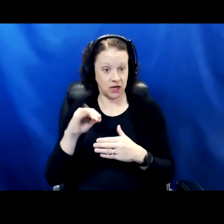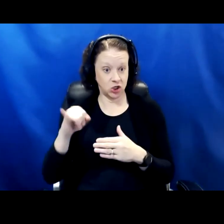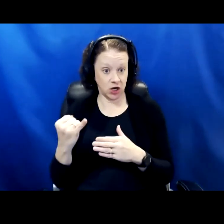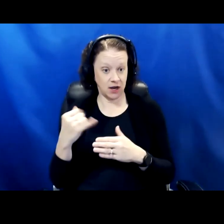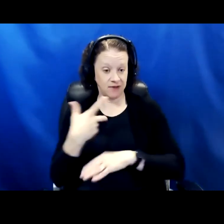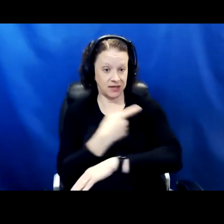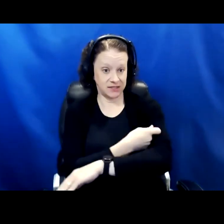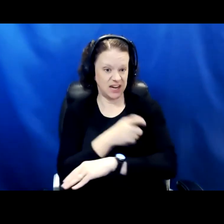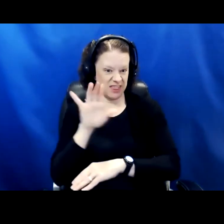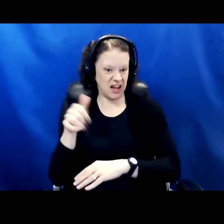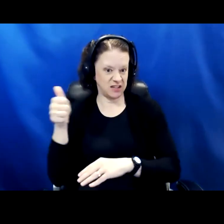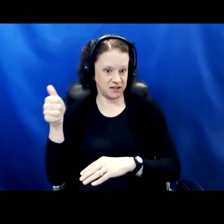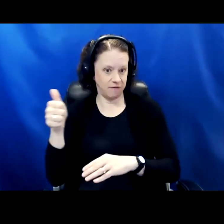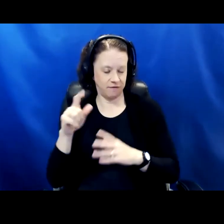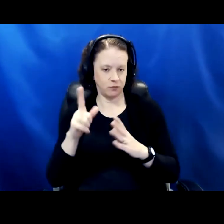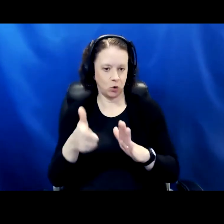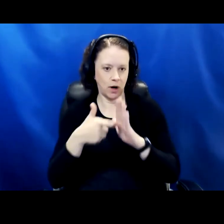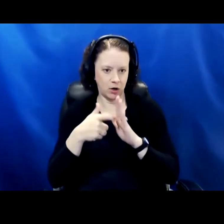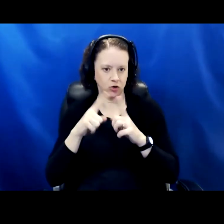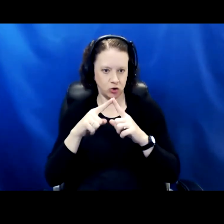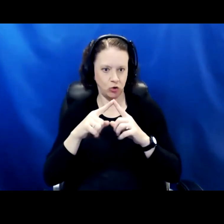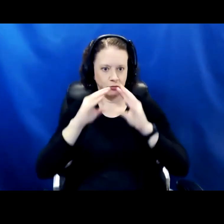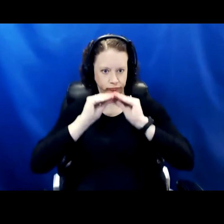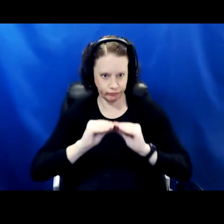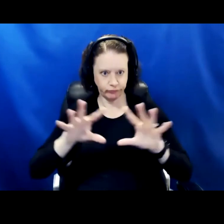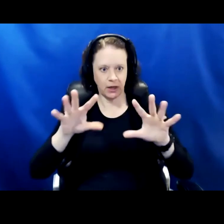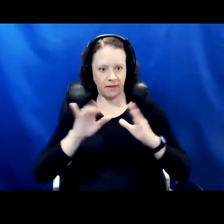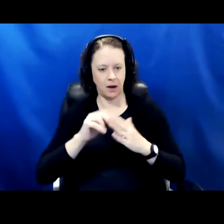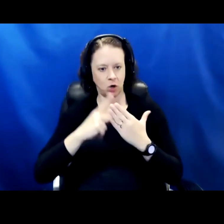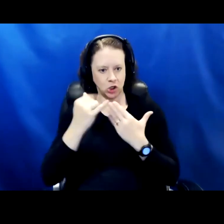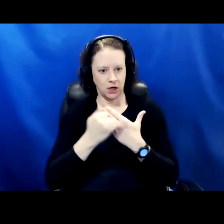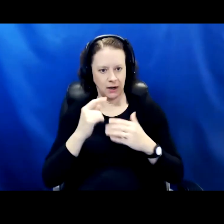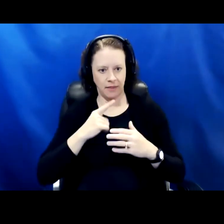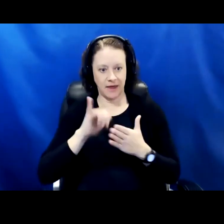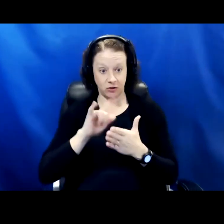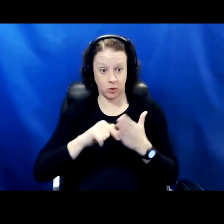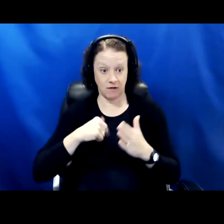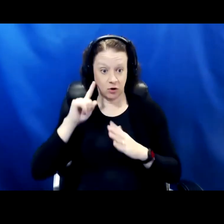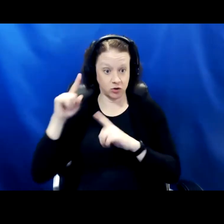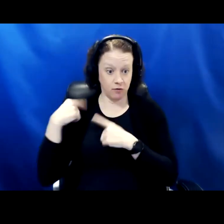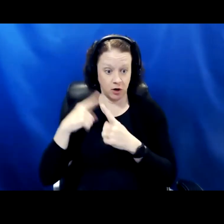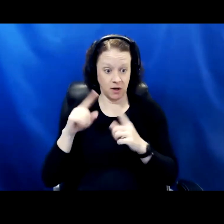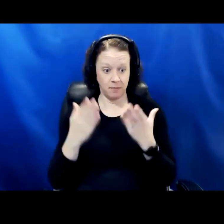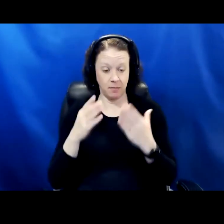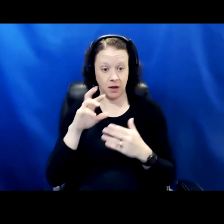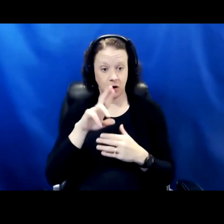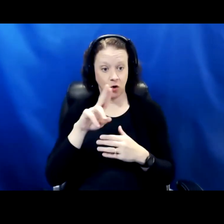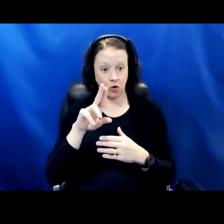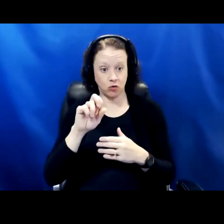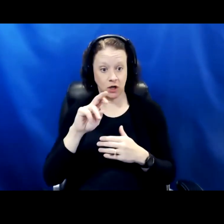to implement this. So that's all I've heard of so far, but perhaps Russell or Brandie have some additional information.